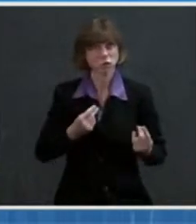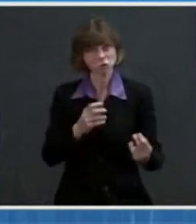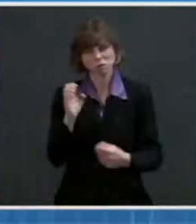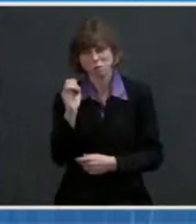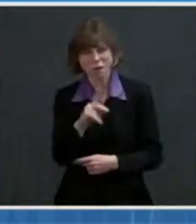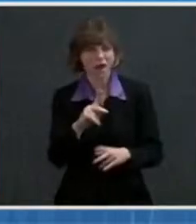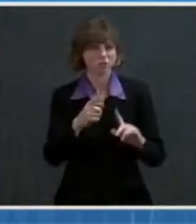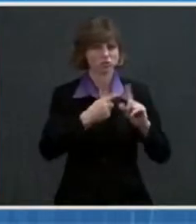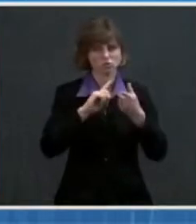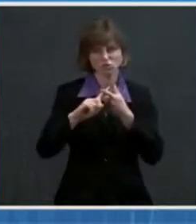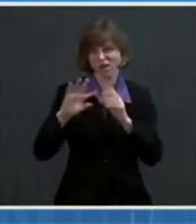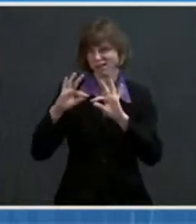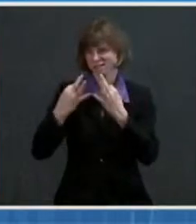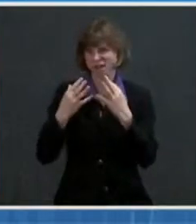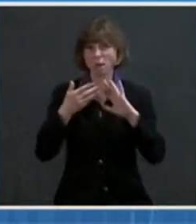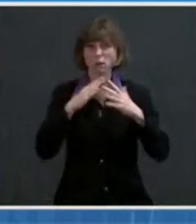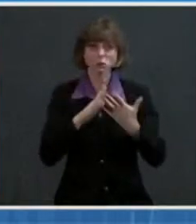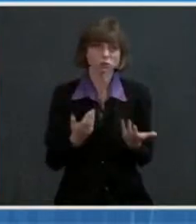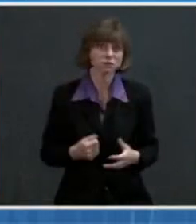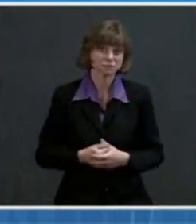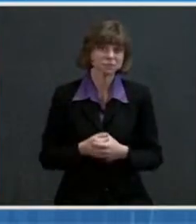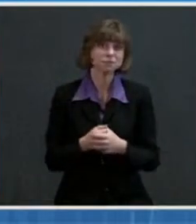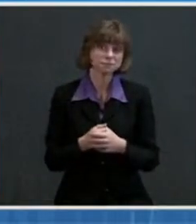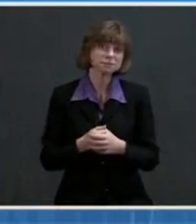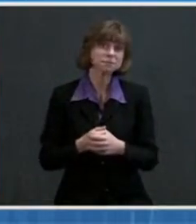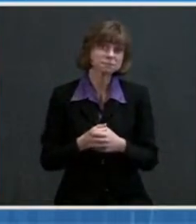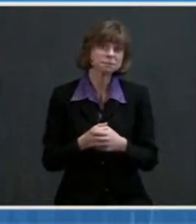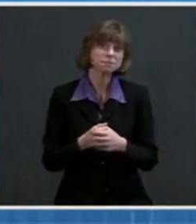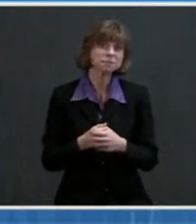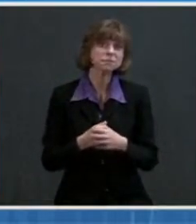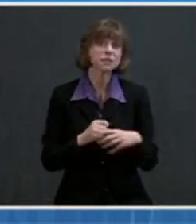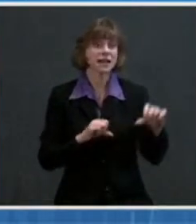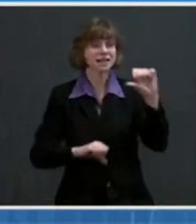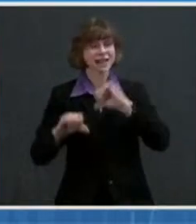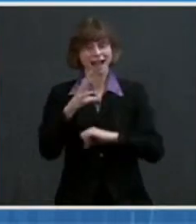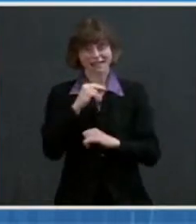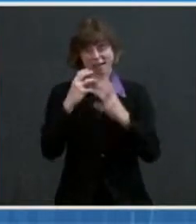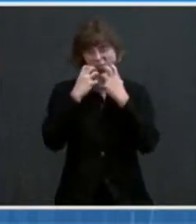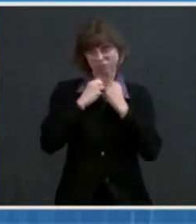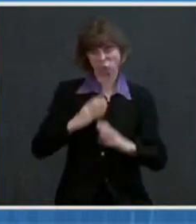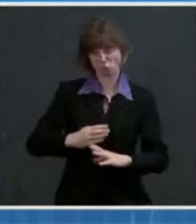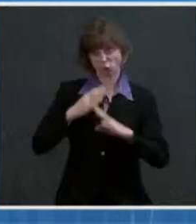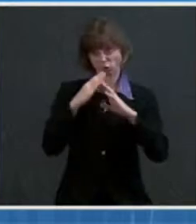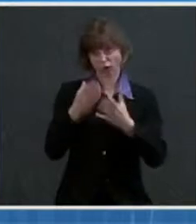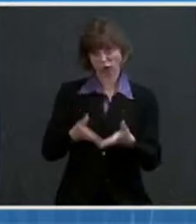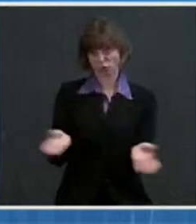I WANT TO RETURN TO EVERY DAY ACT HITS AND BE WITH FRIENDS, FAMILIES AND COMMUNITIES.